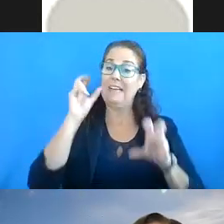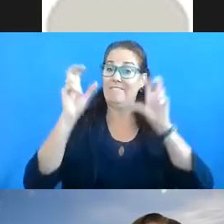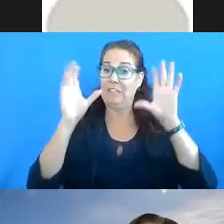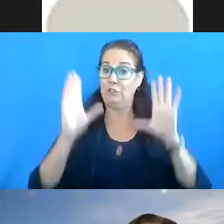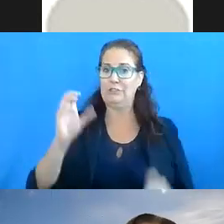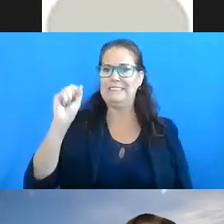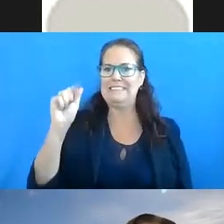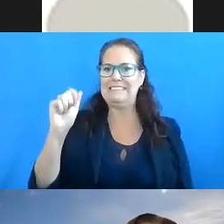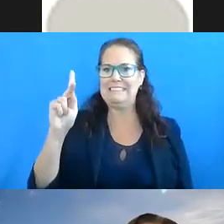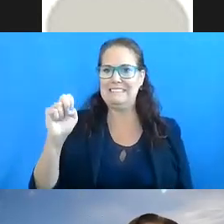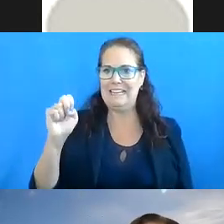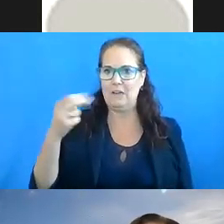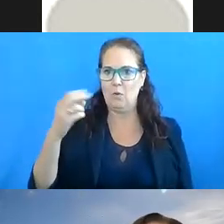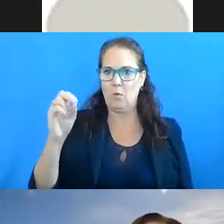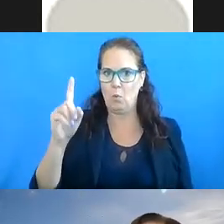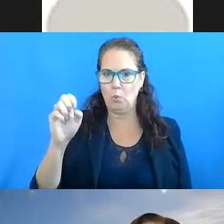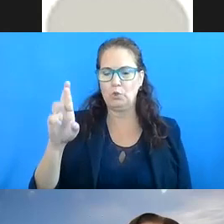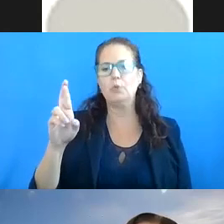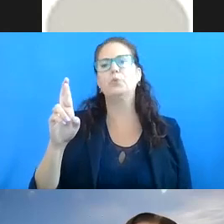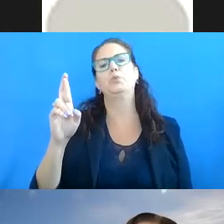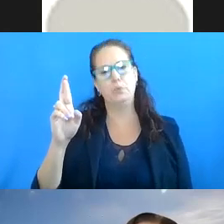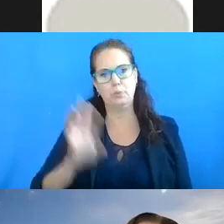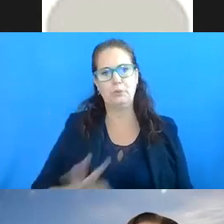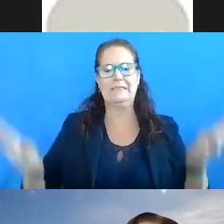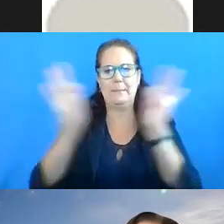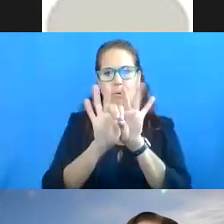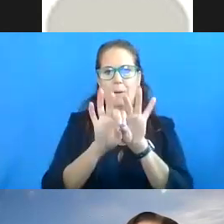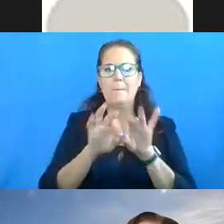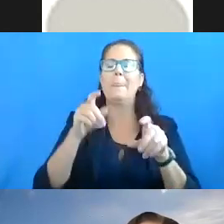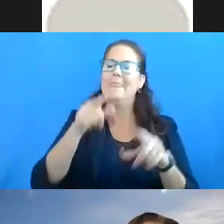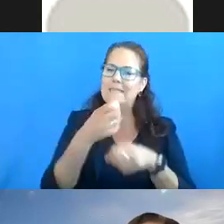Because this is what can make your project look like there is more community engagement,